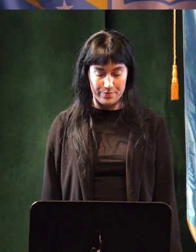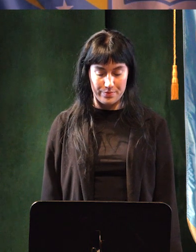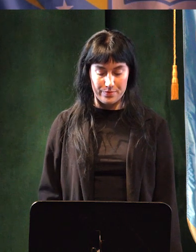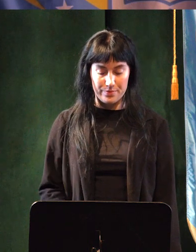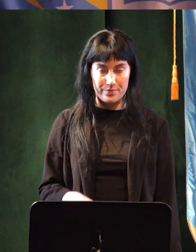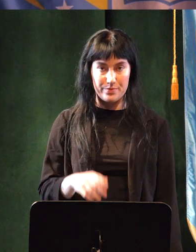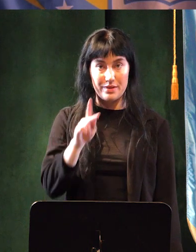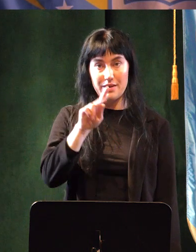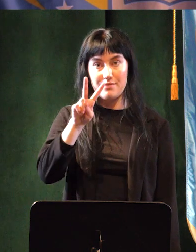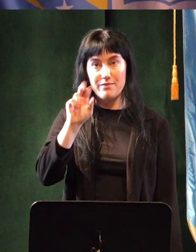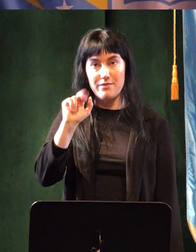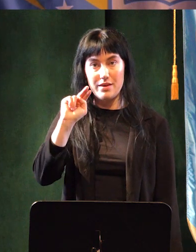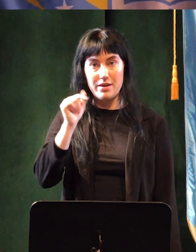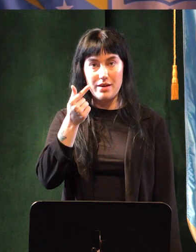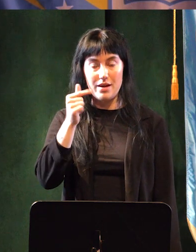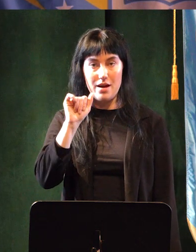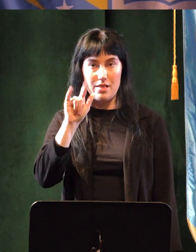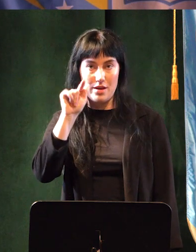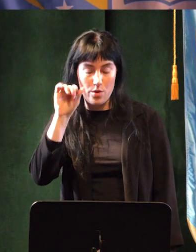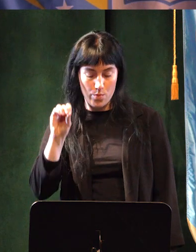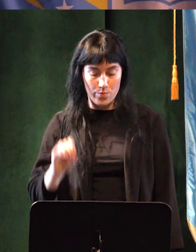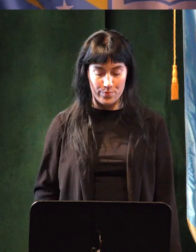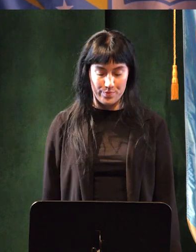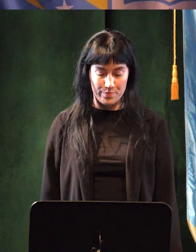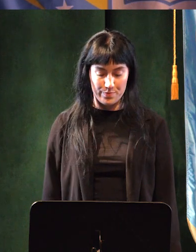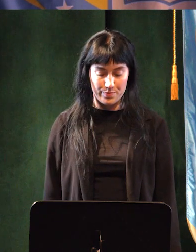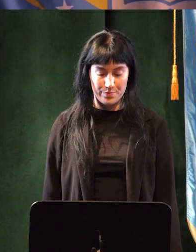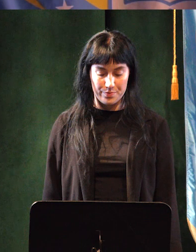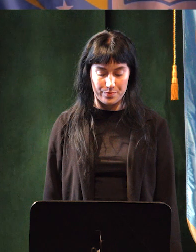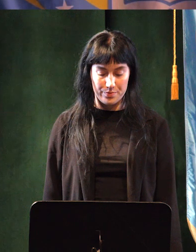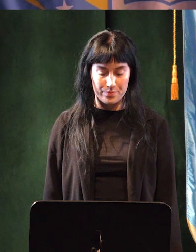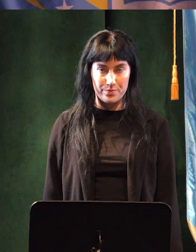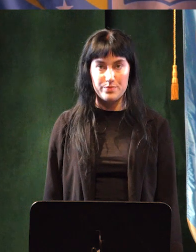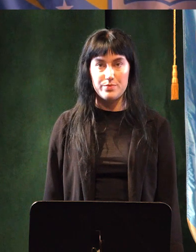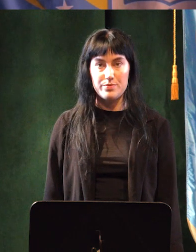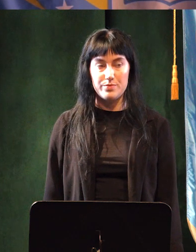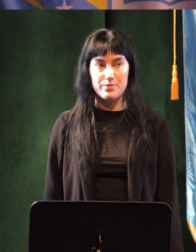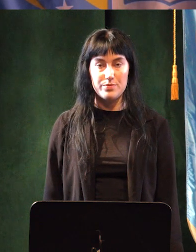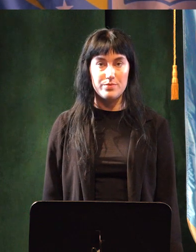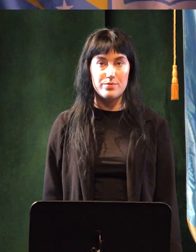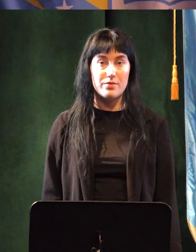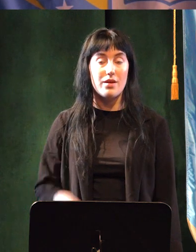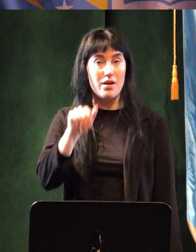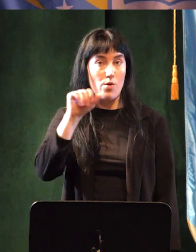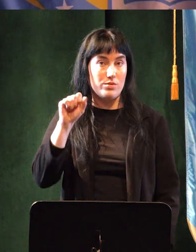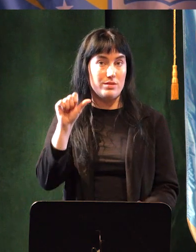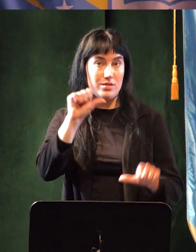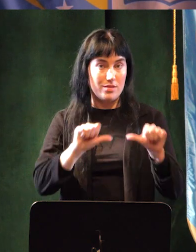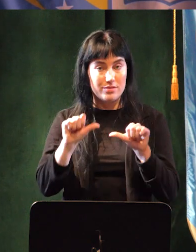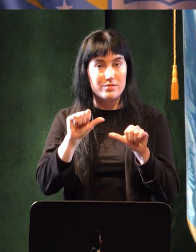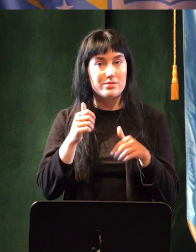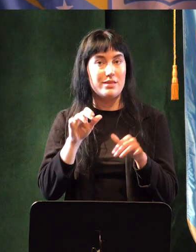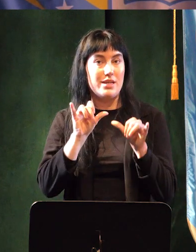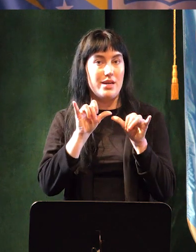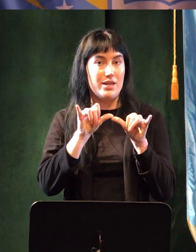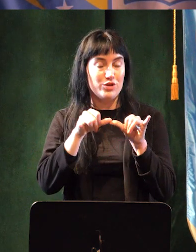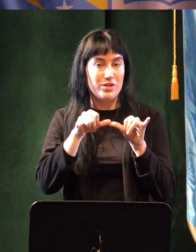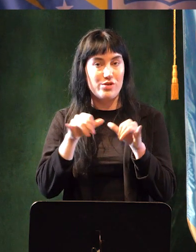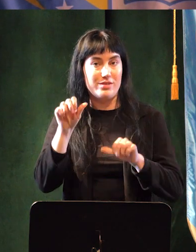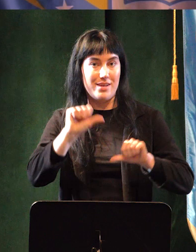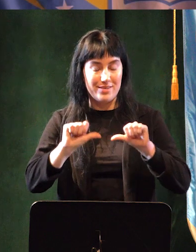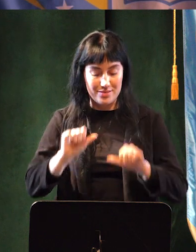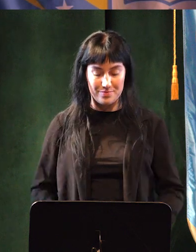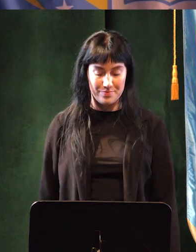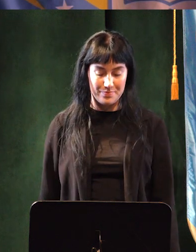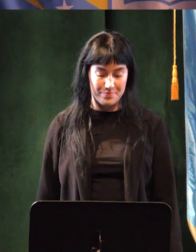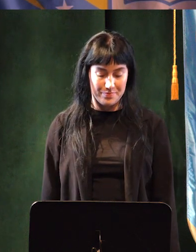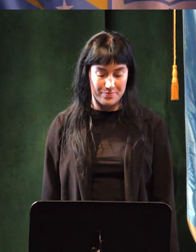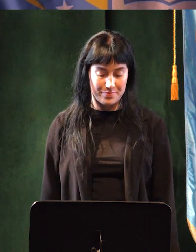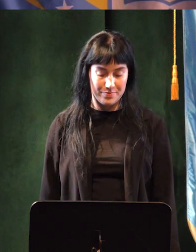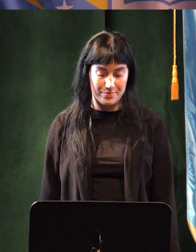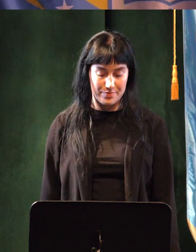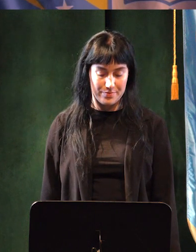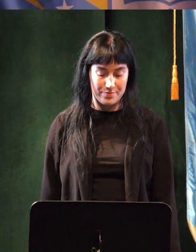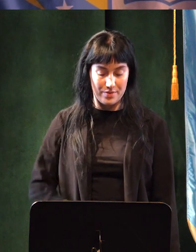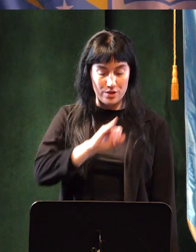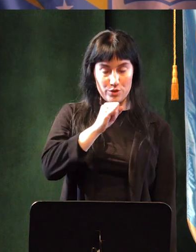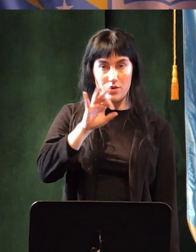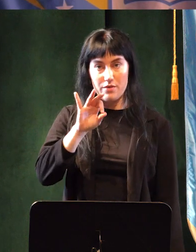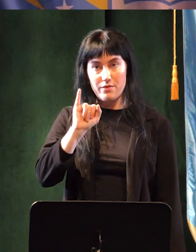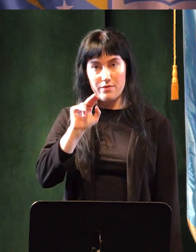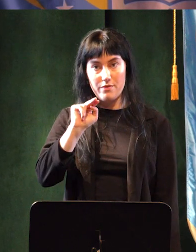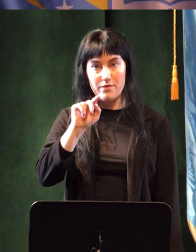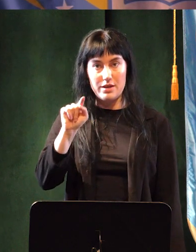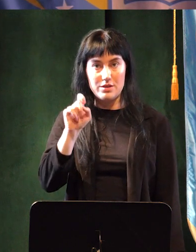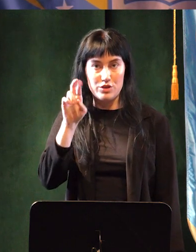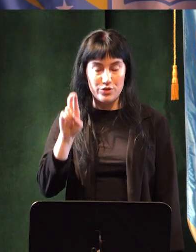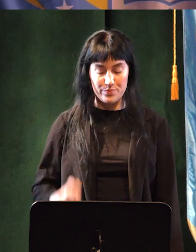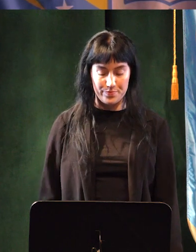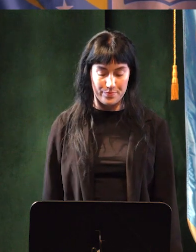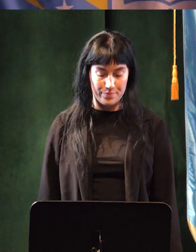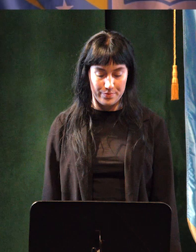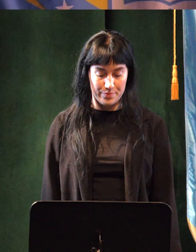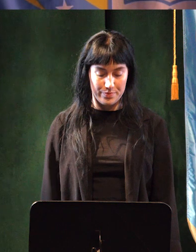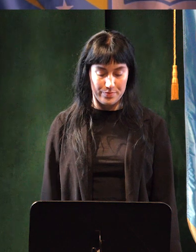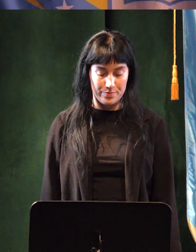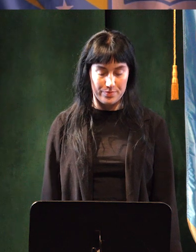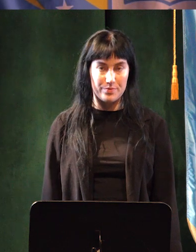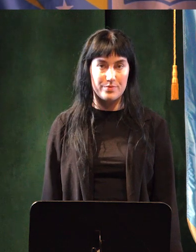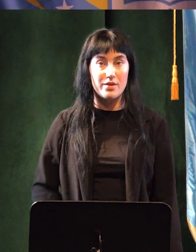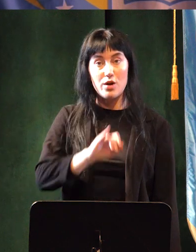Cayden van Gallio associate in science engineering science josiah fencer joshua